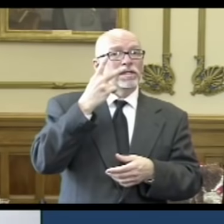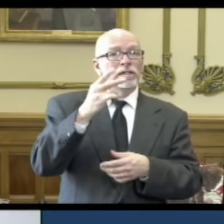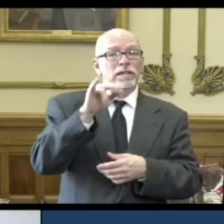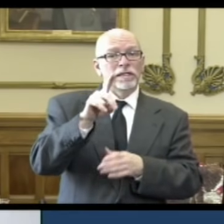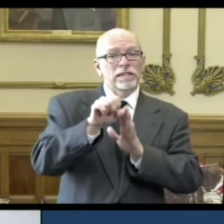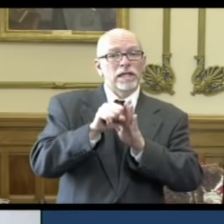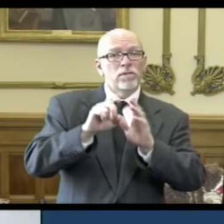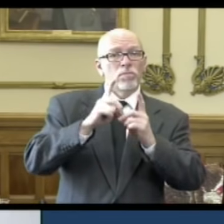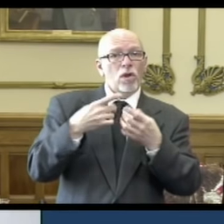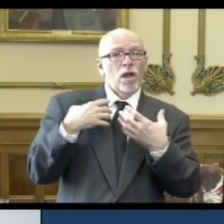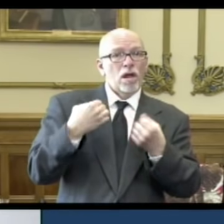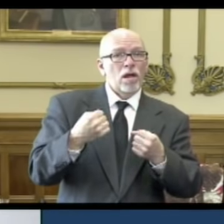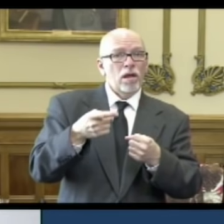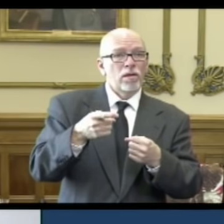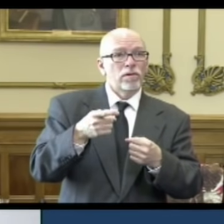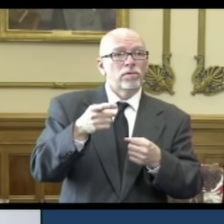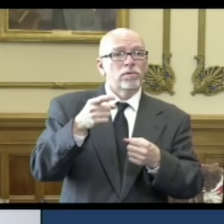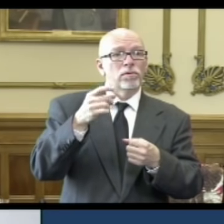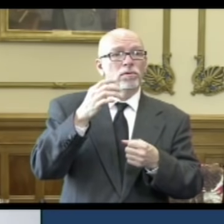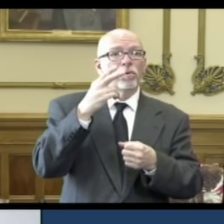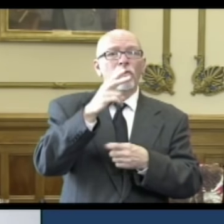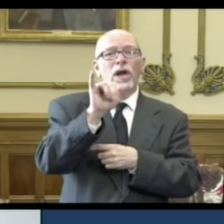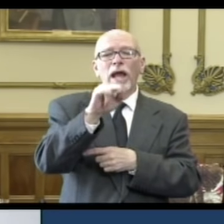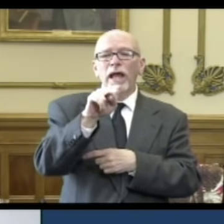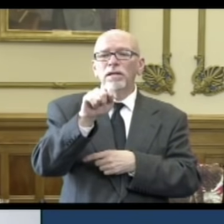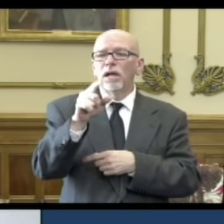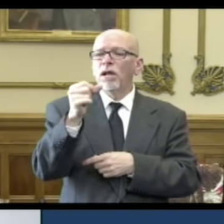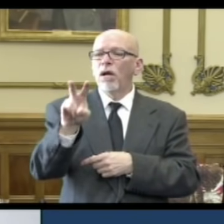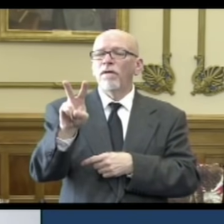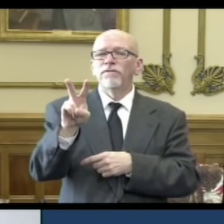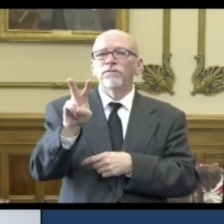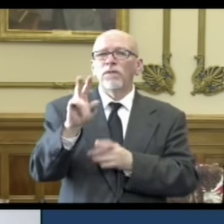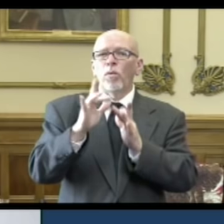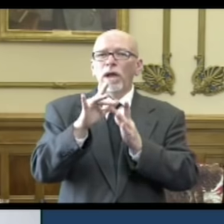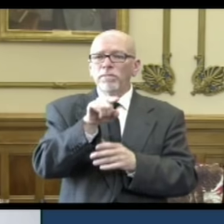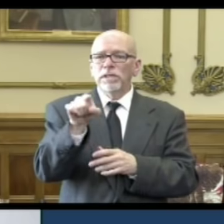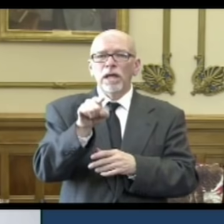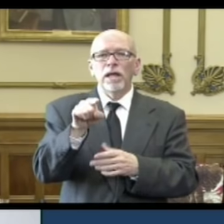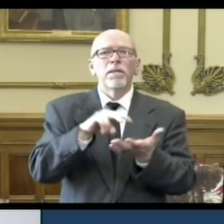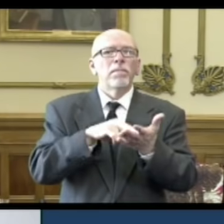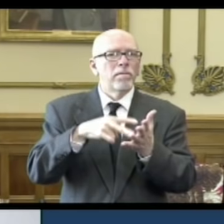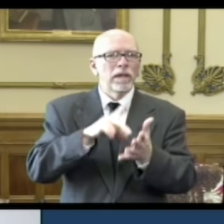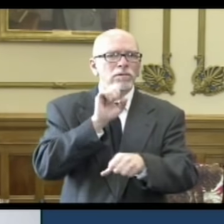STATEWIDE AGAIN 3700 YOU SAID HAVE SIGNED UP FOR THAT 5,000 GOAL IF IF YOU SEE THE INDIANA